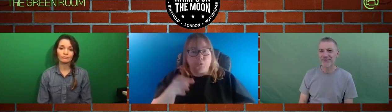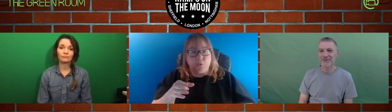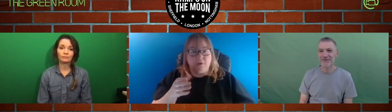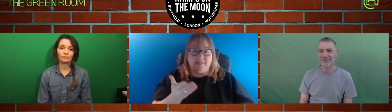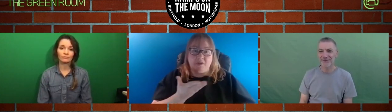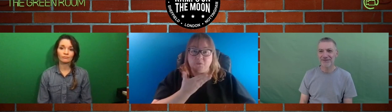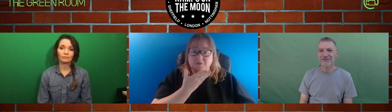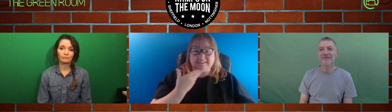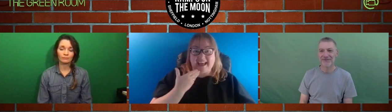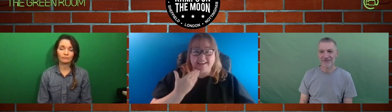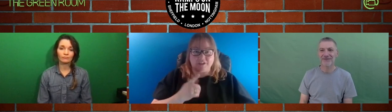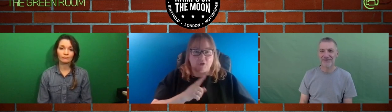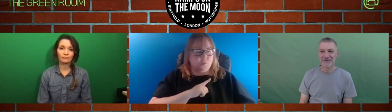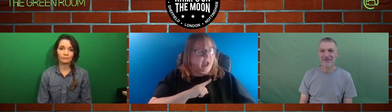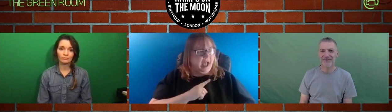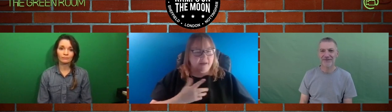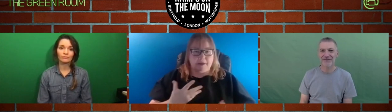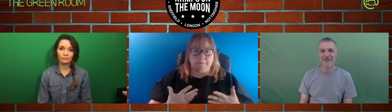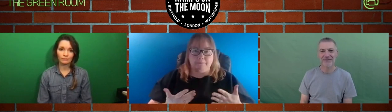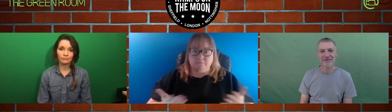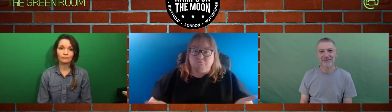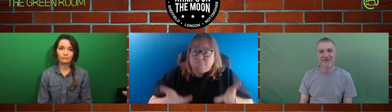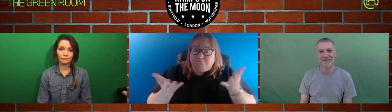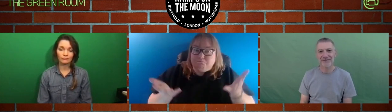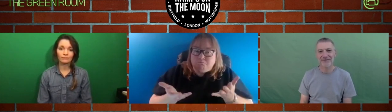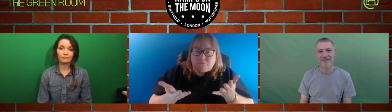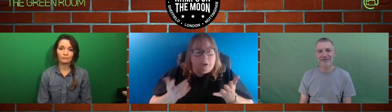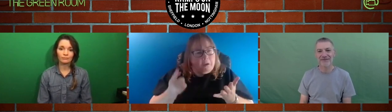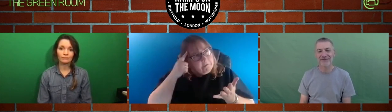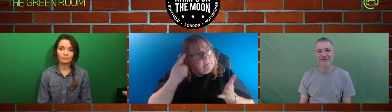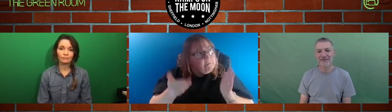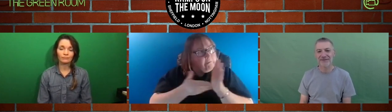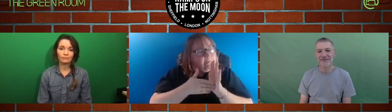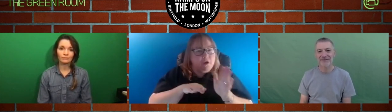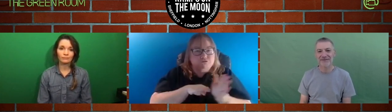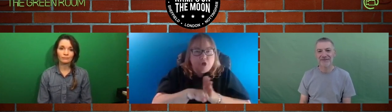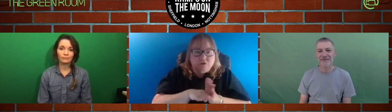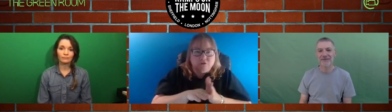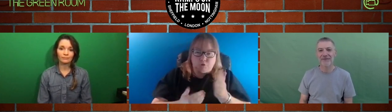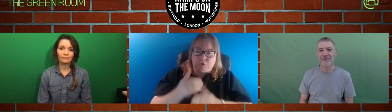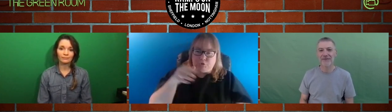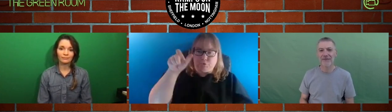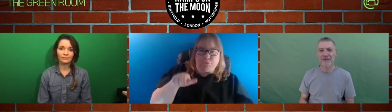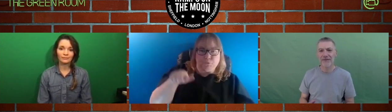a new element to think about in rehearsals, doesn't it? So Kirsty, do you remember what I said i